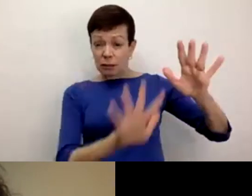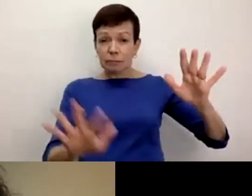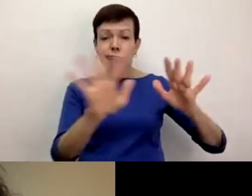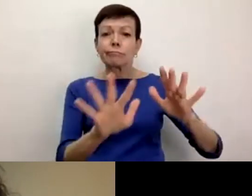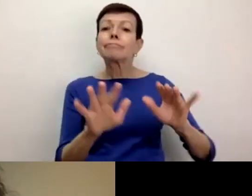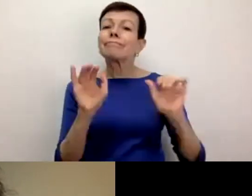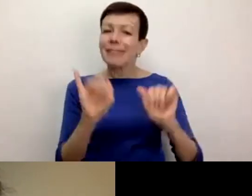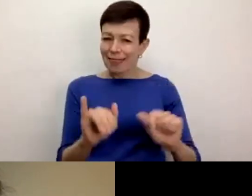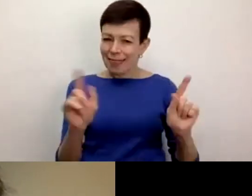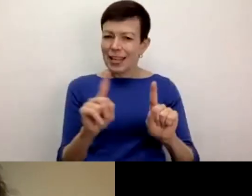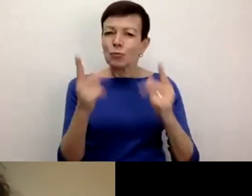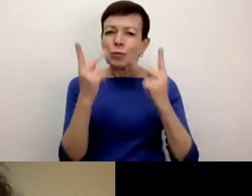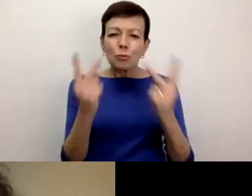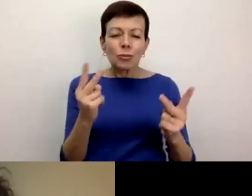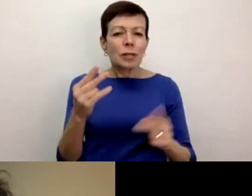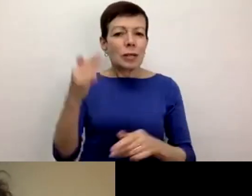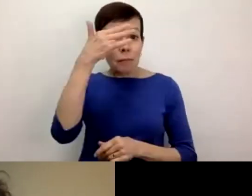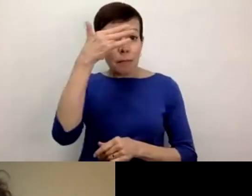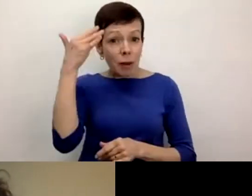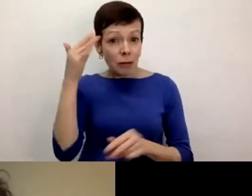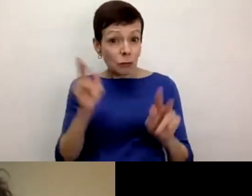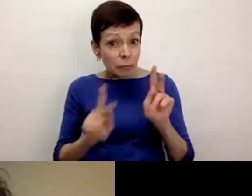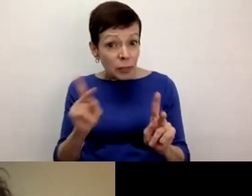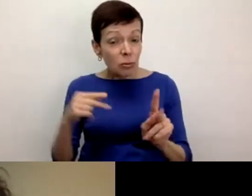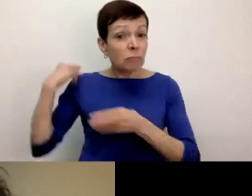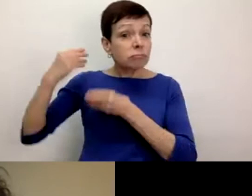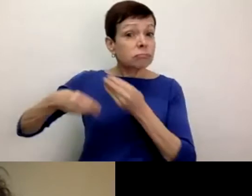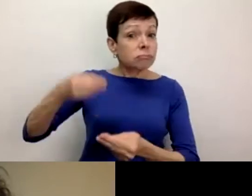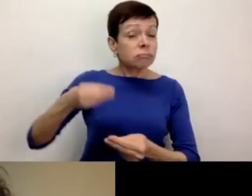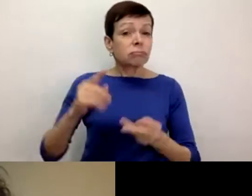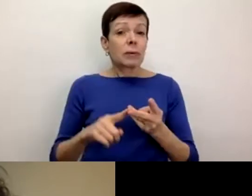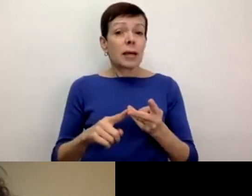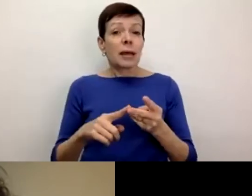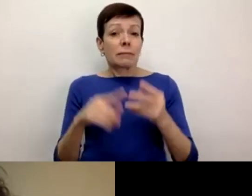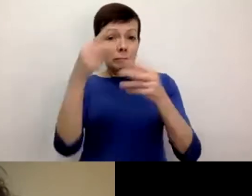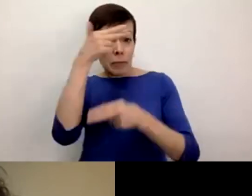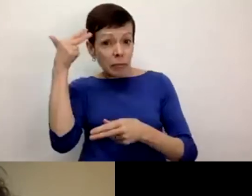And the Blackfoot language is from this land here.